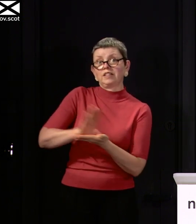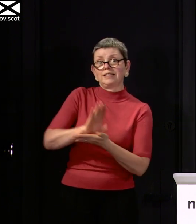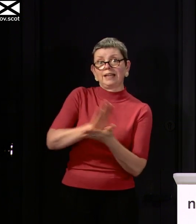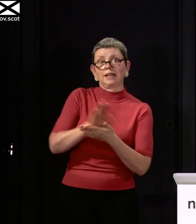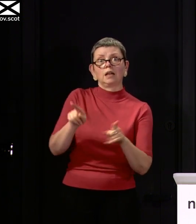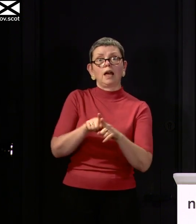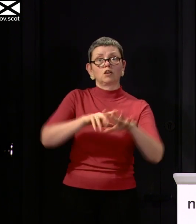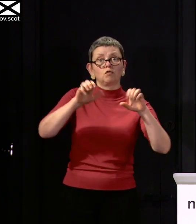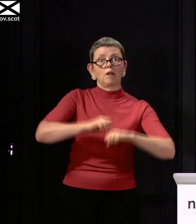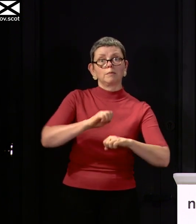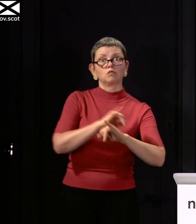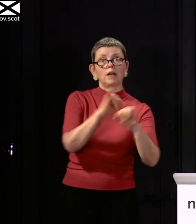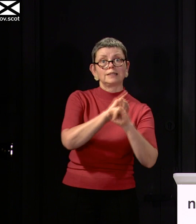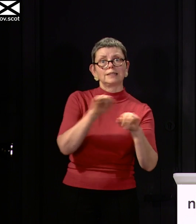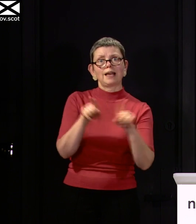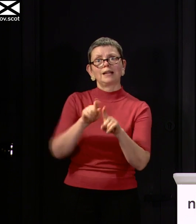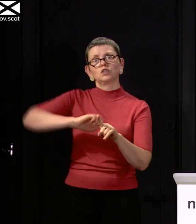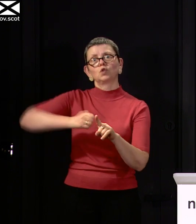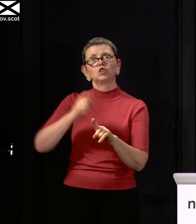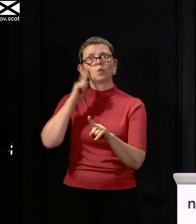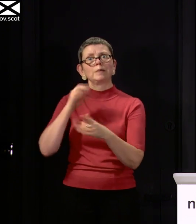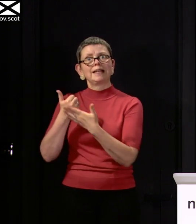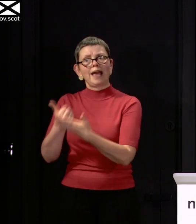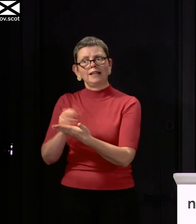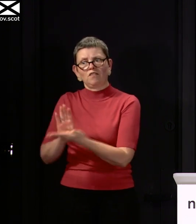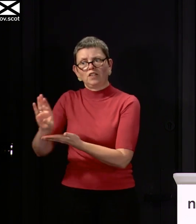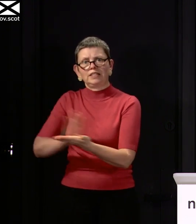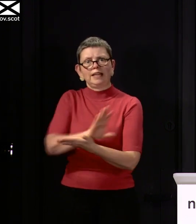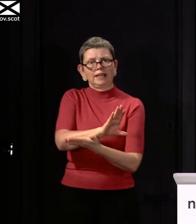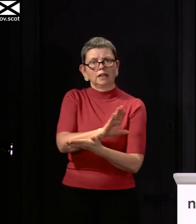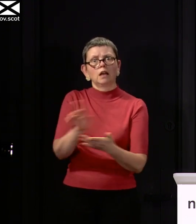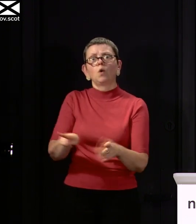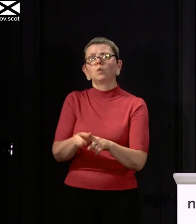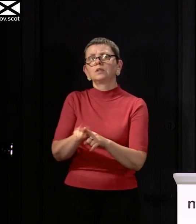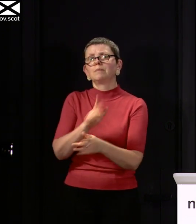Women's Aid, and also make sure that the helpline remains available for people, because from